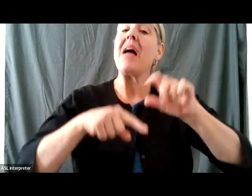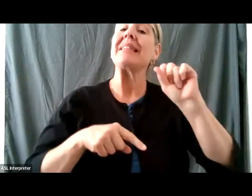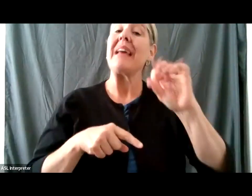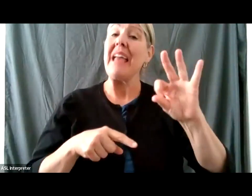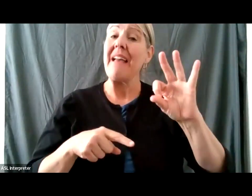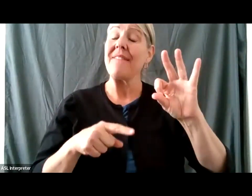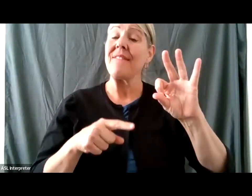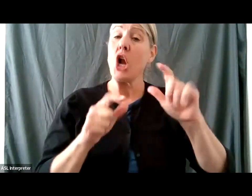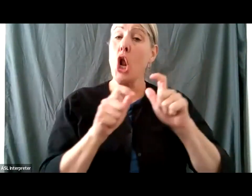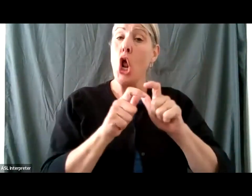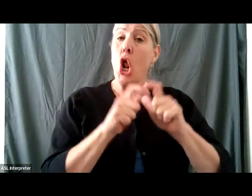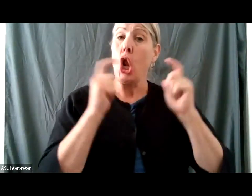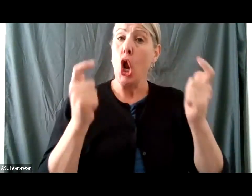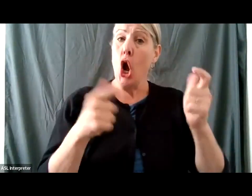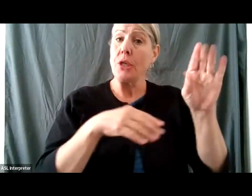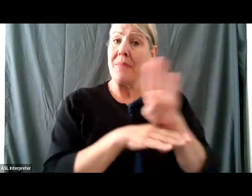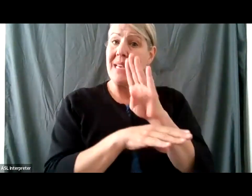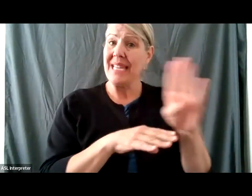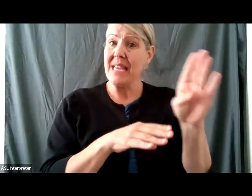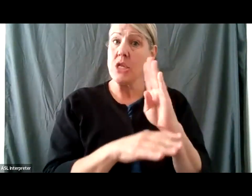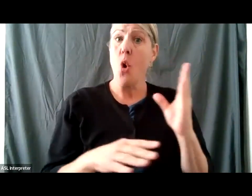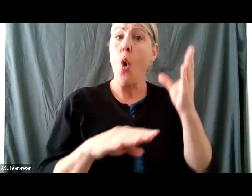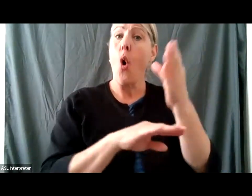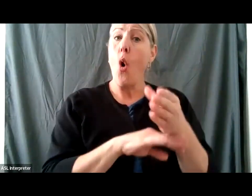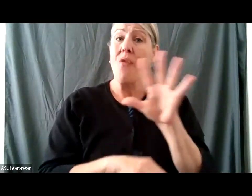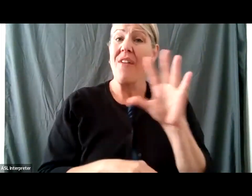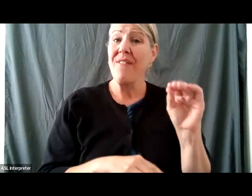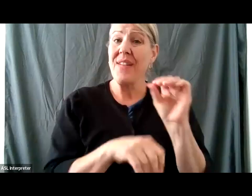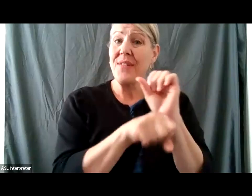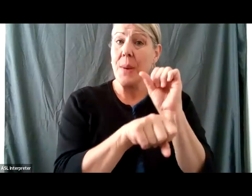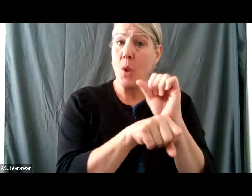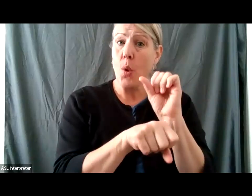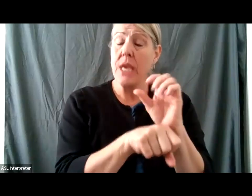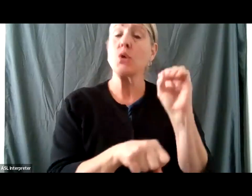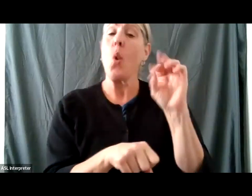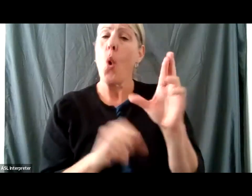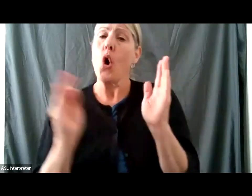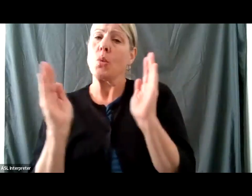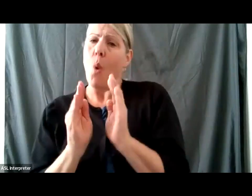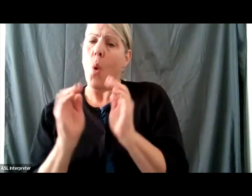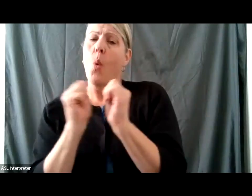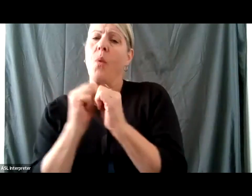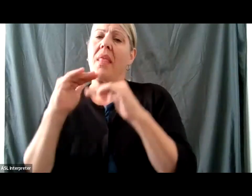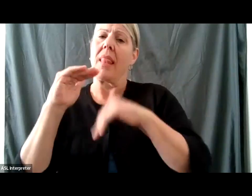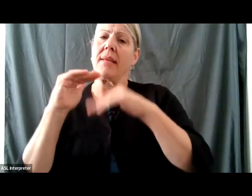with more than 15 employees or a small individual with 15 or less employees.